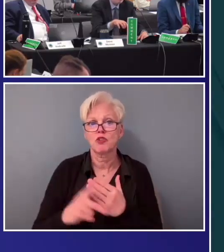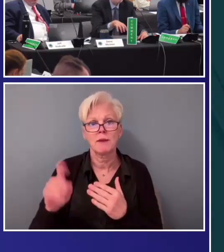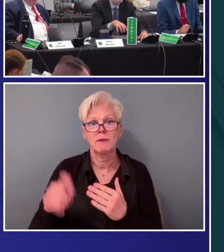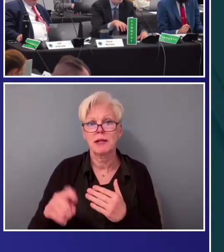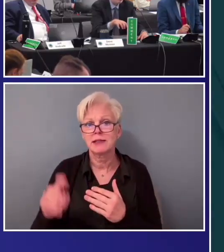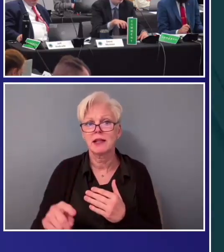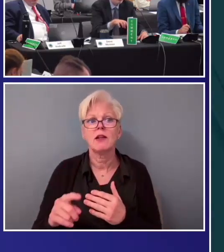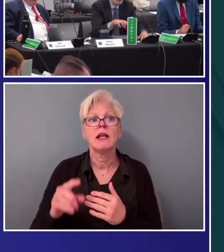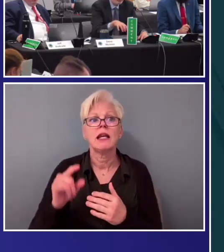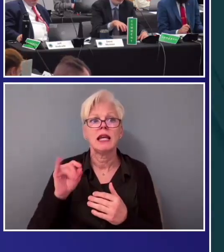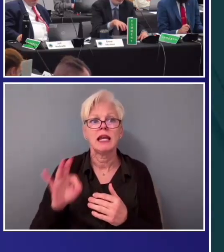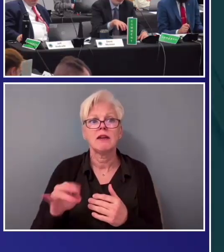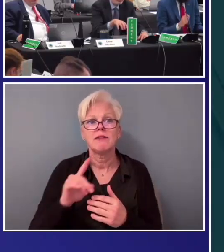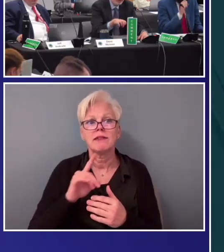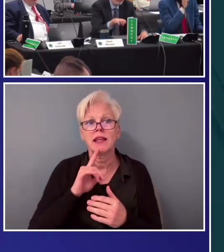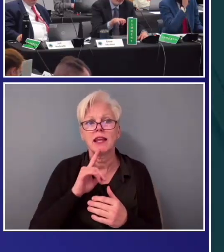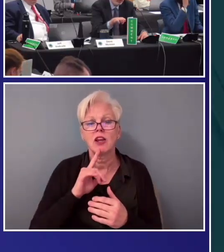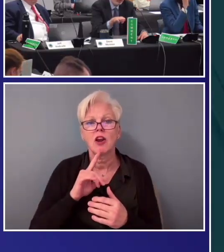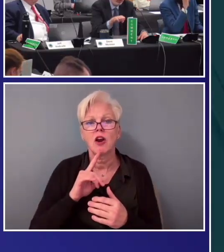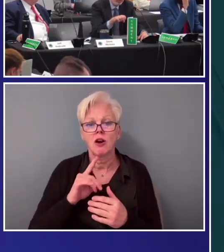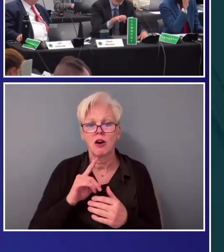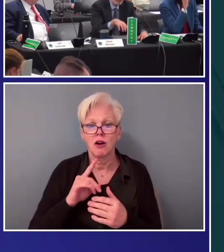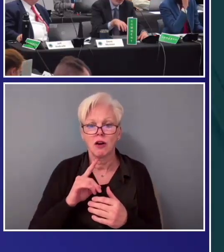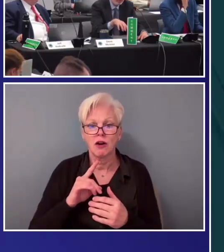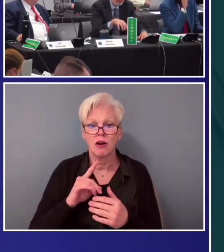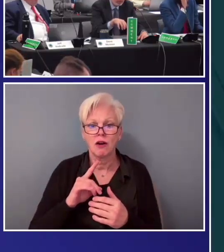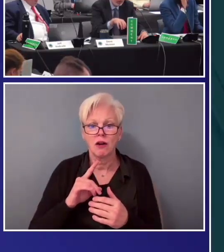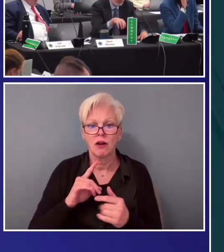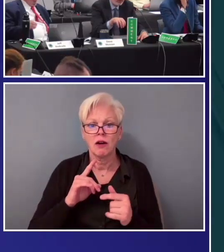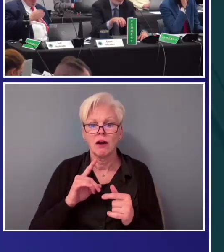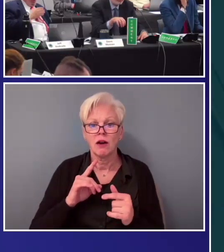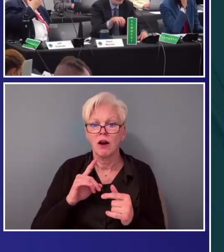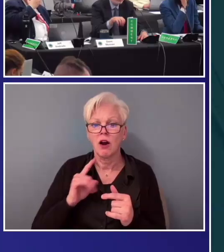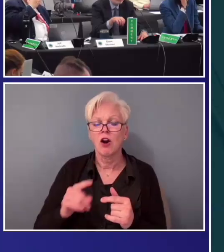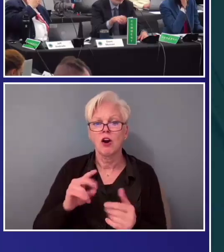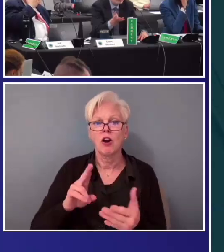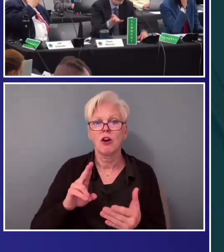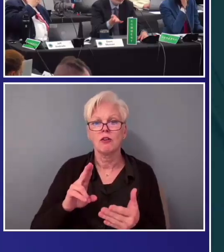If they are reporting the student as enrolled in both, then the calculate --